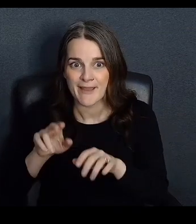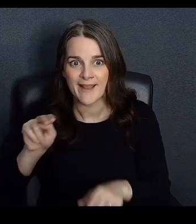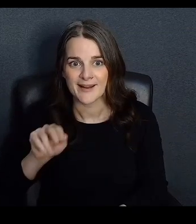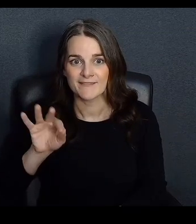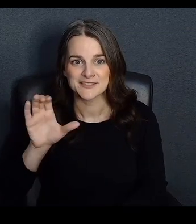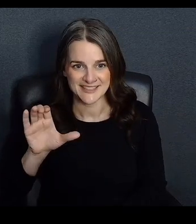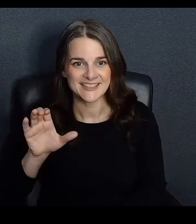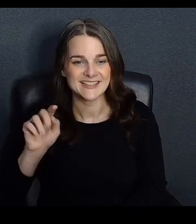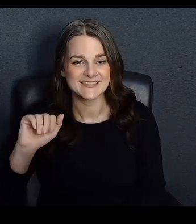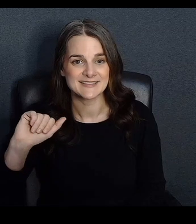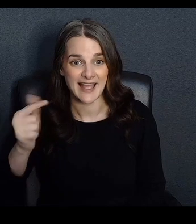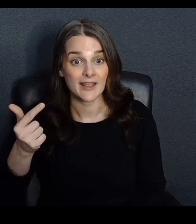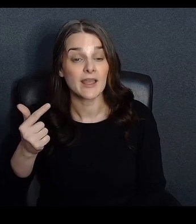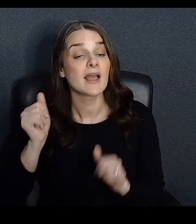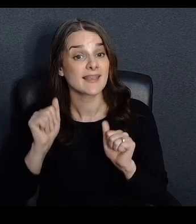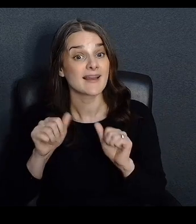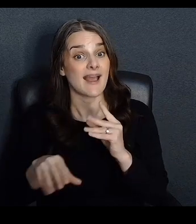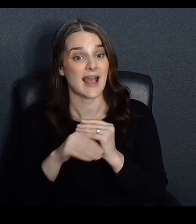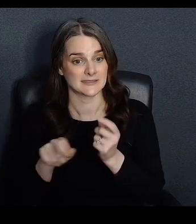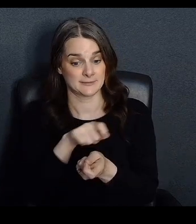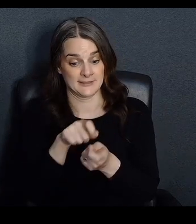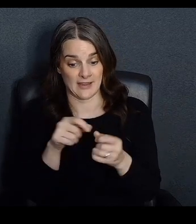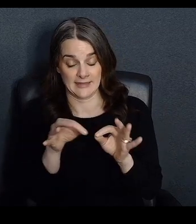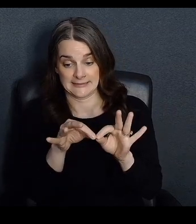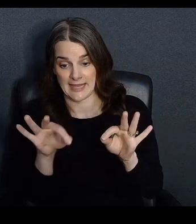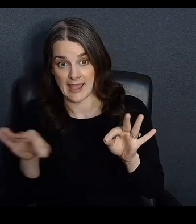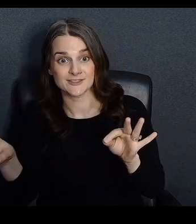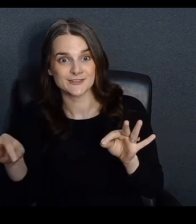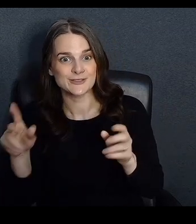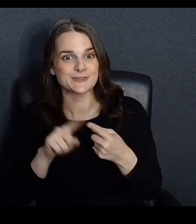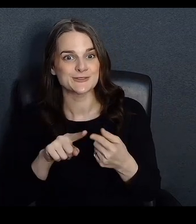It can add a specific line of text to a pre-existing note.